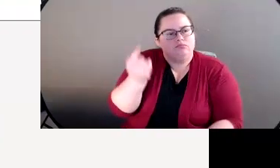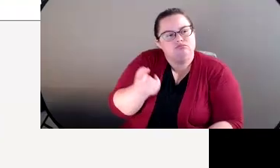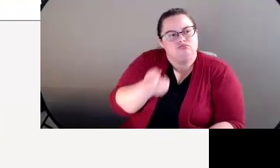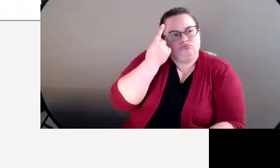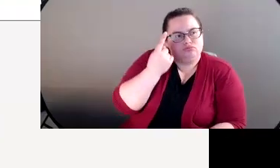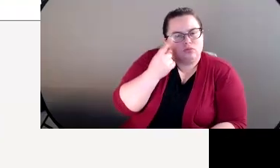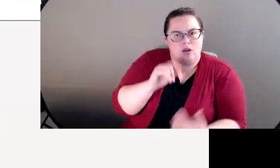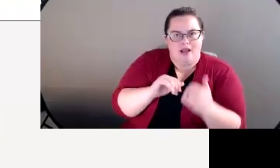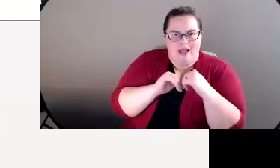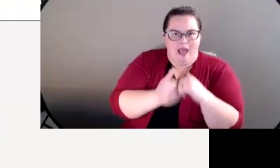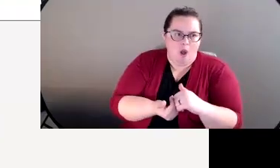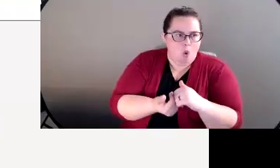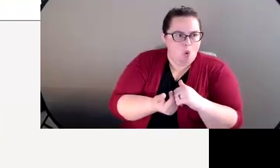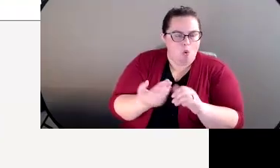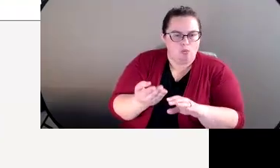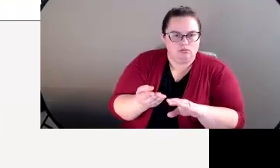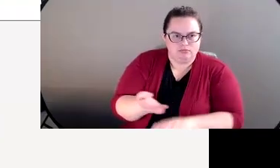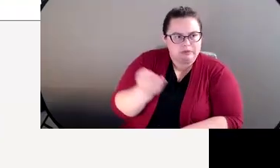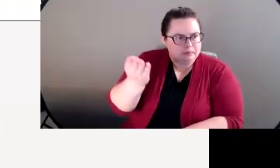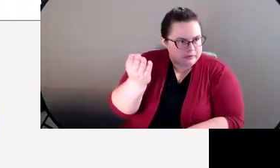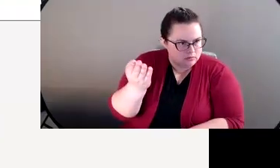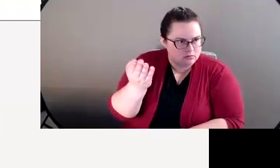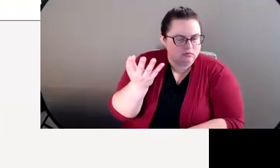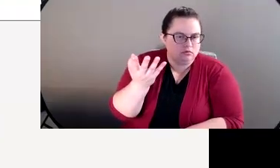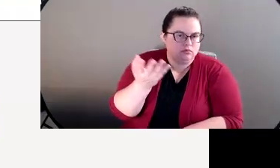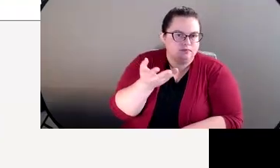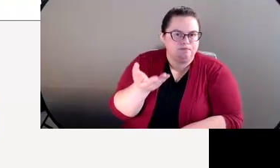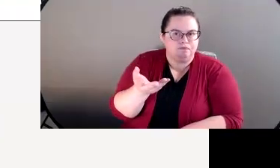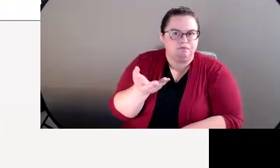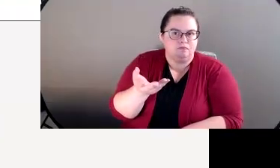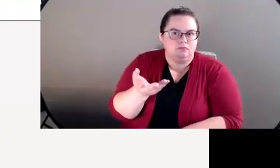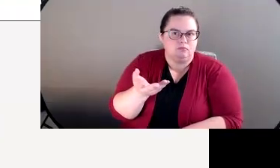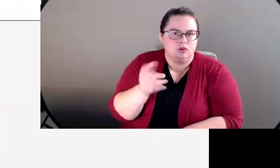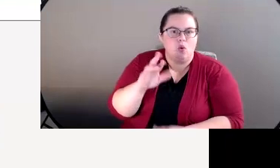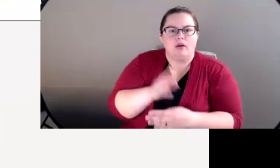how to be able to submit, or complete your assignment as well too,